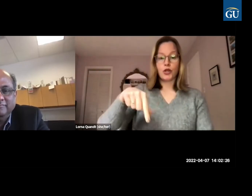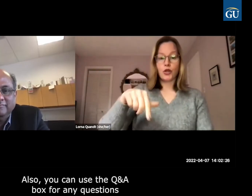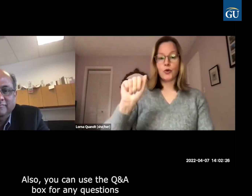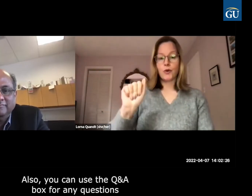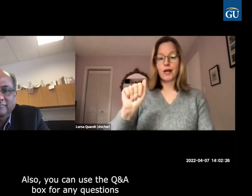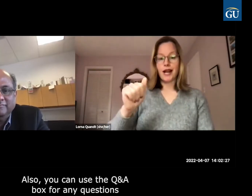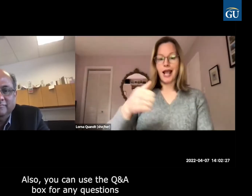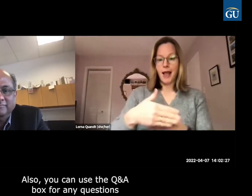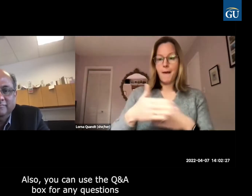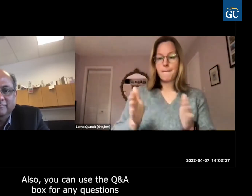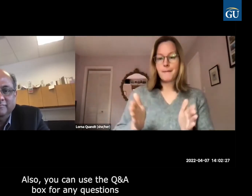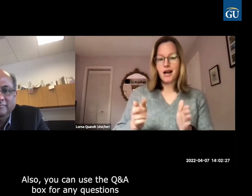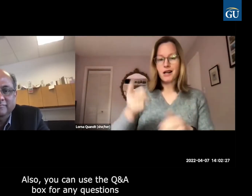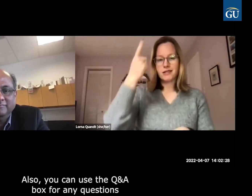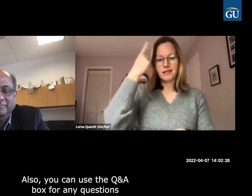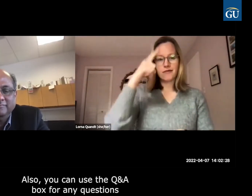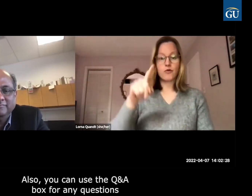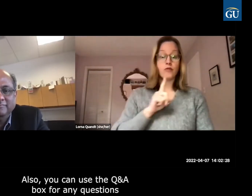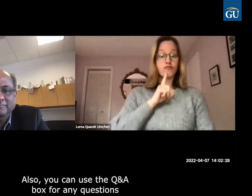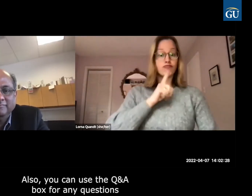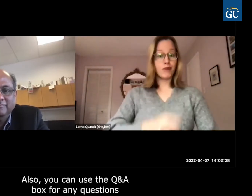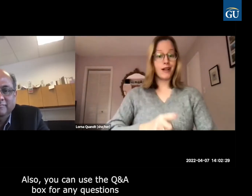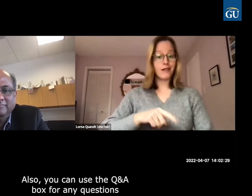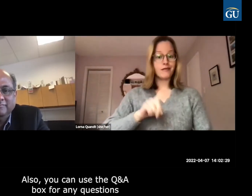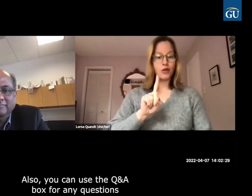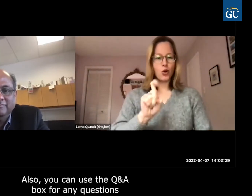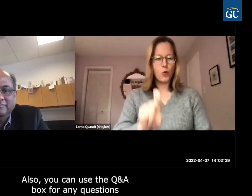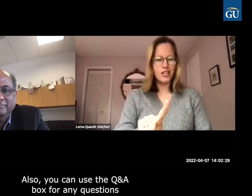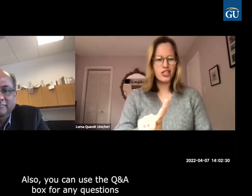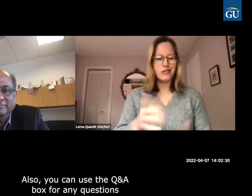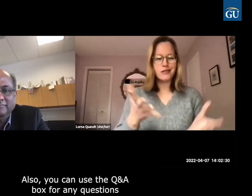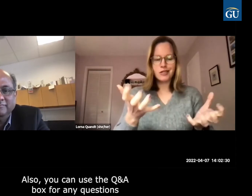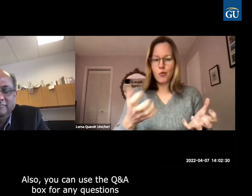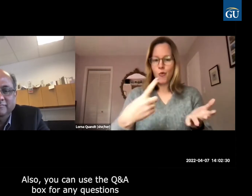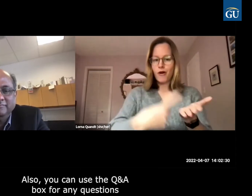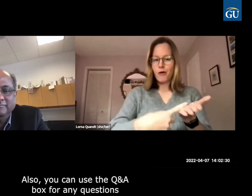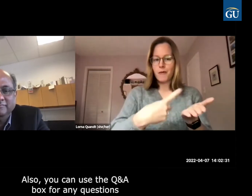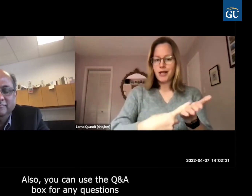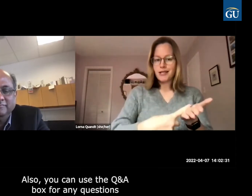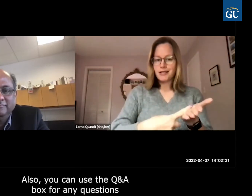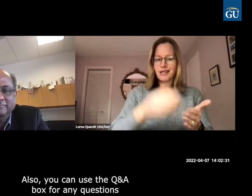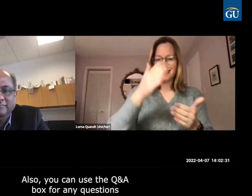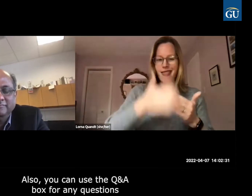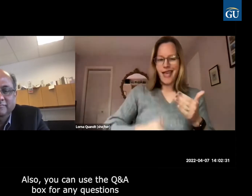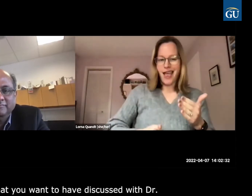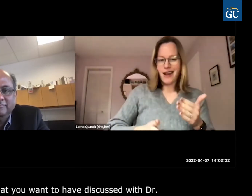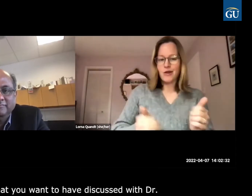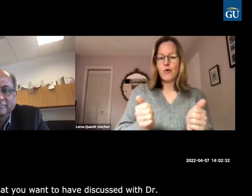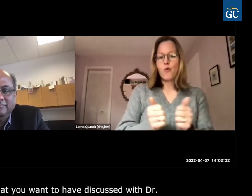also you can use the q a box